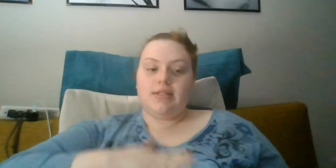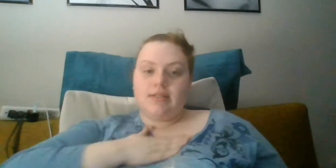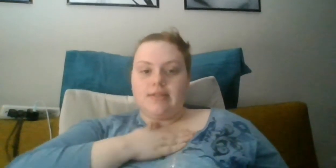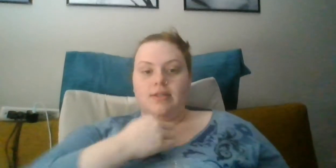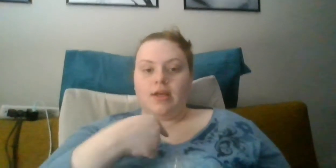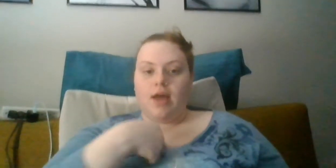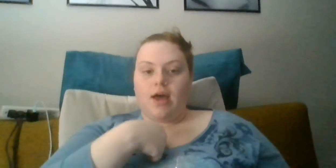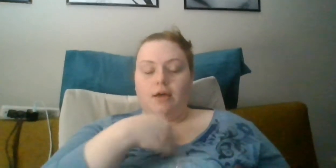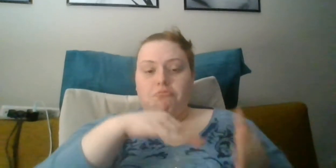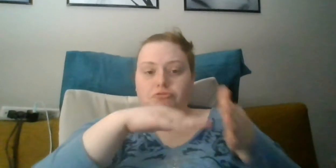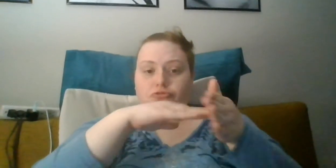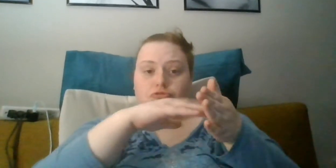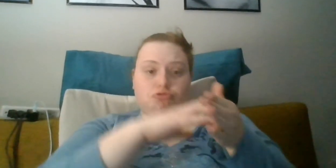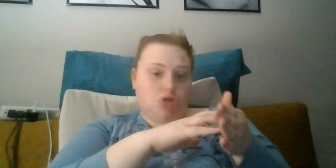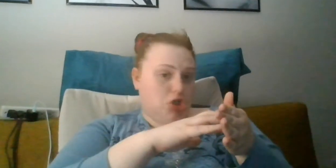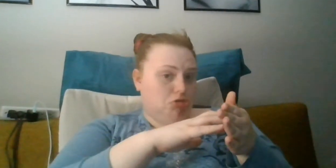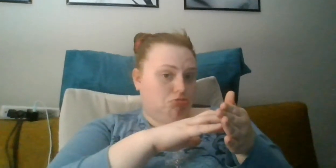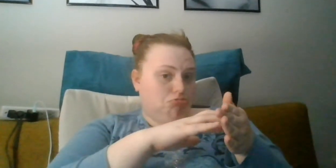I'm fragile.